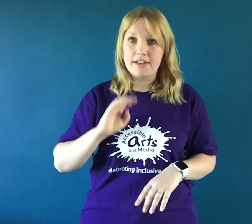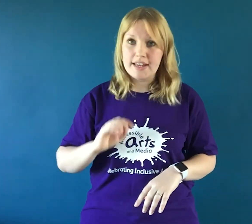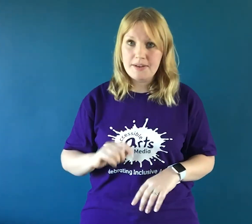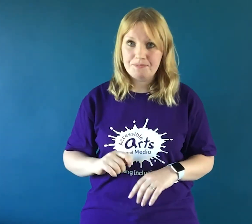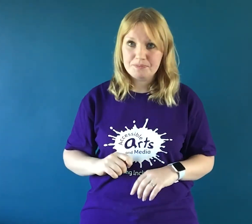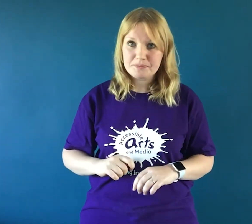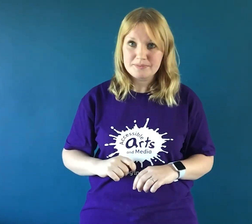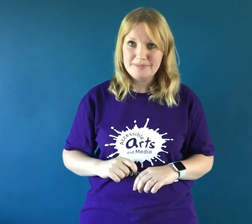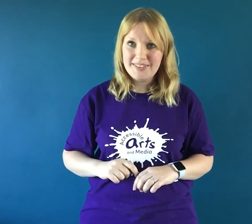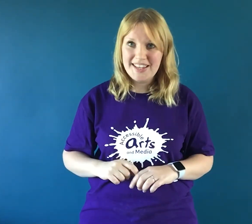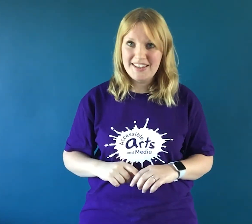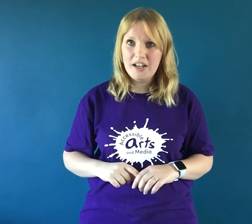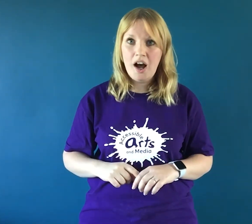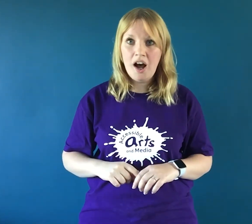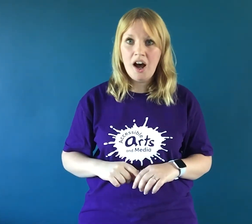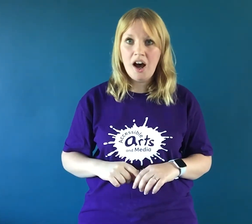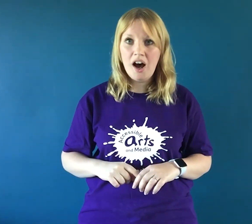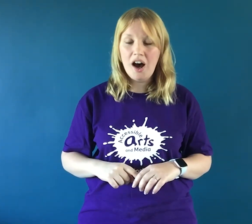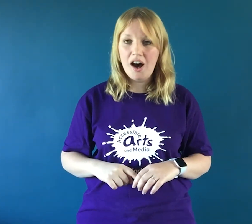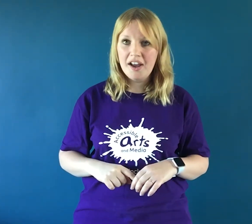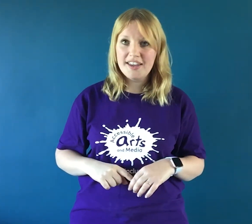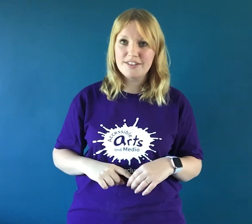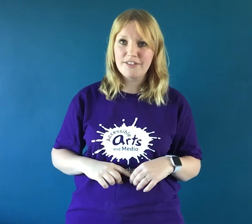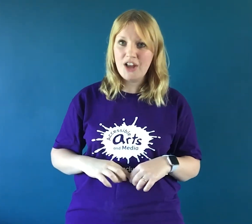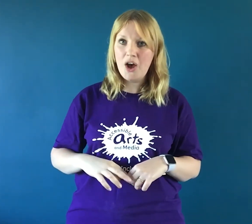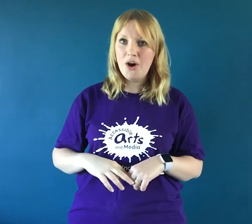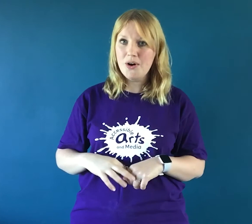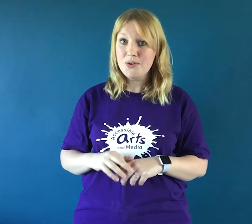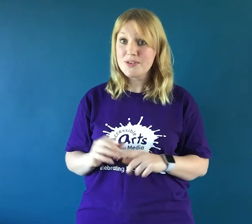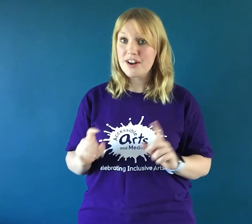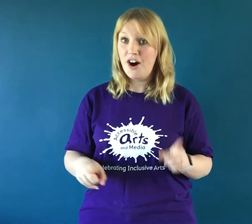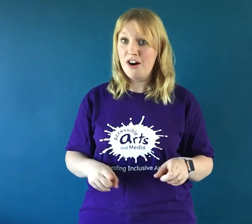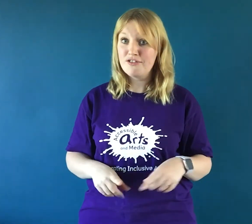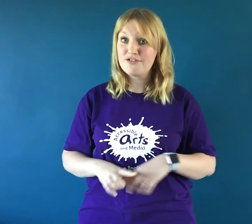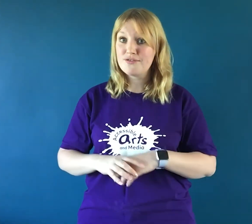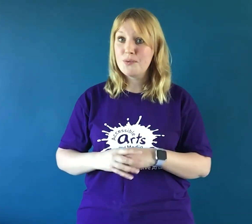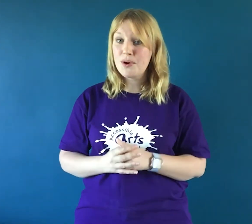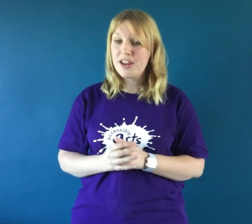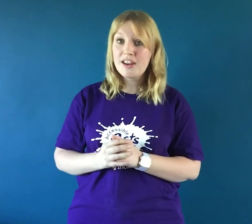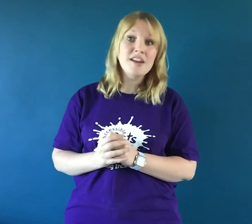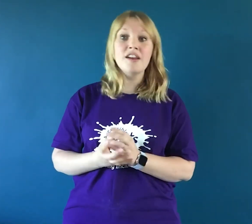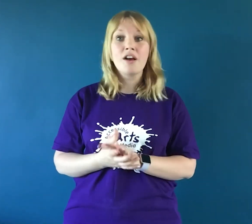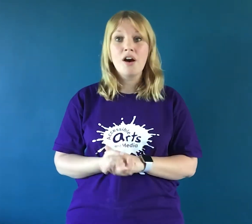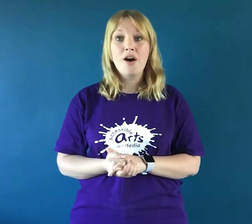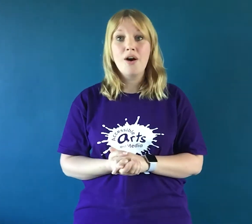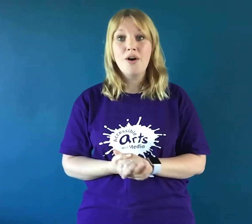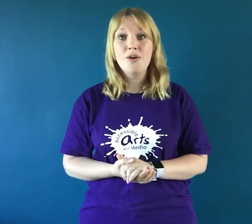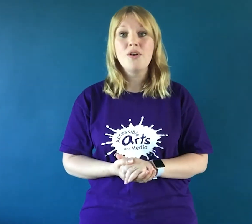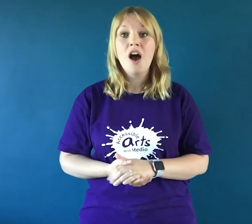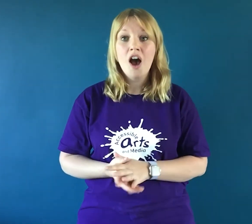Are you ready? Ahh here’s your note off we go.